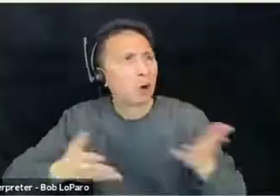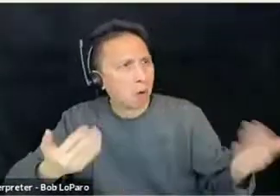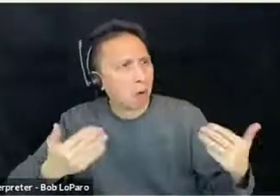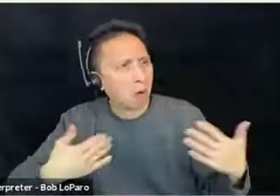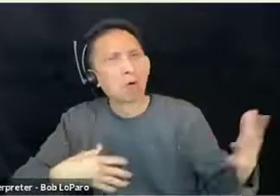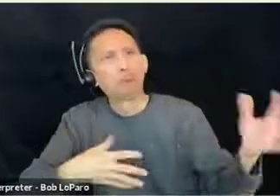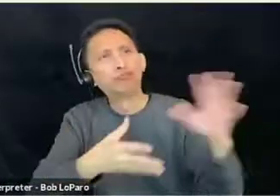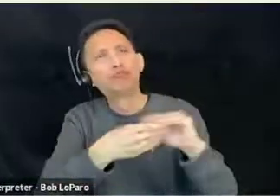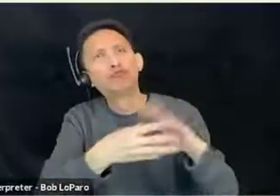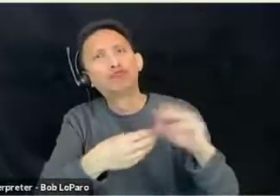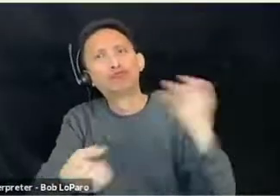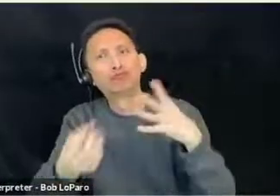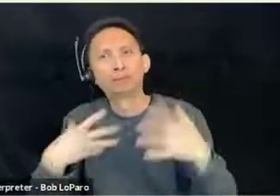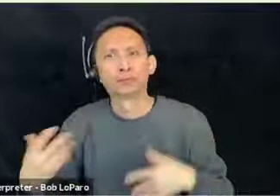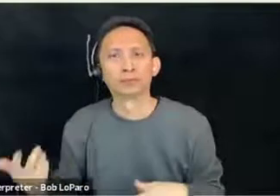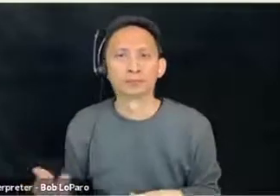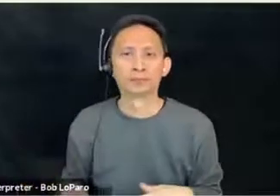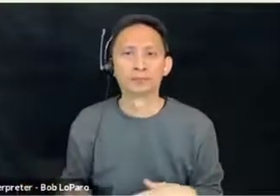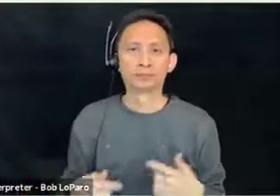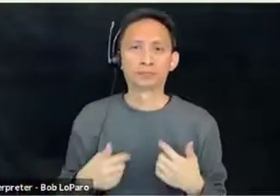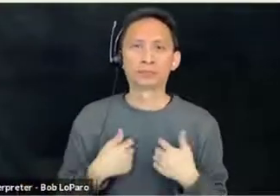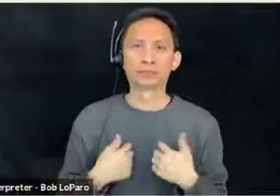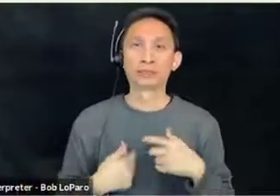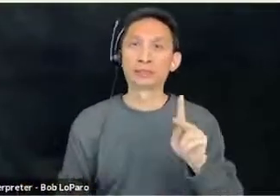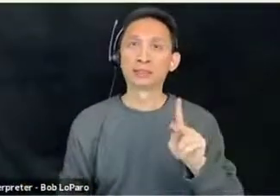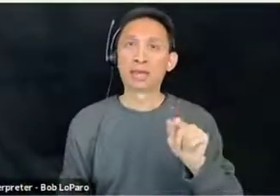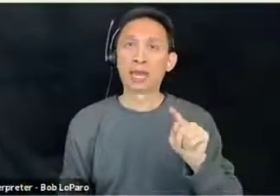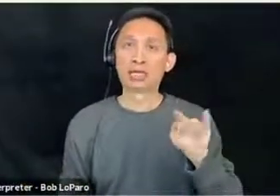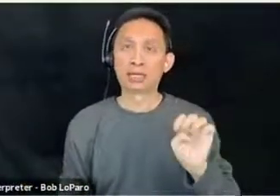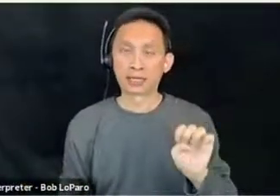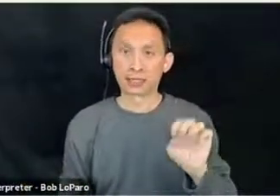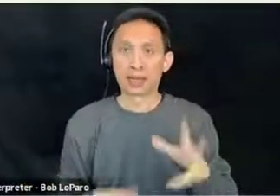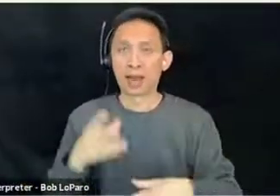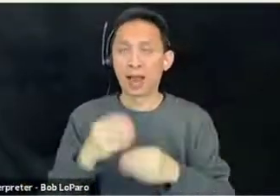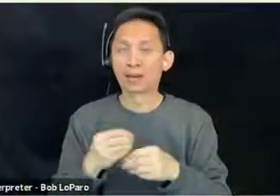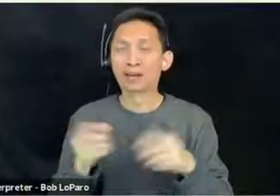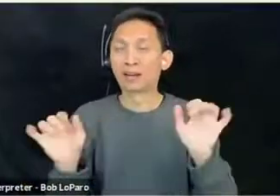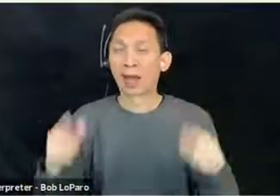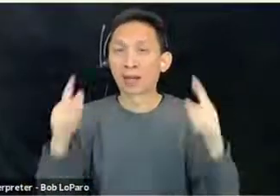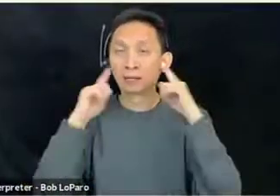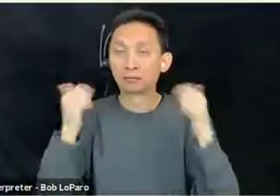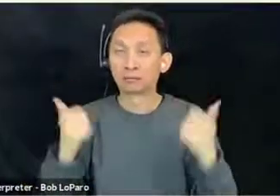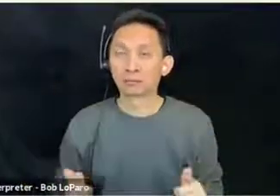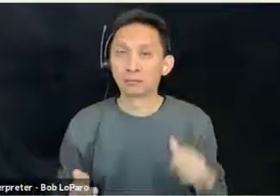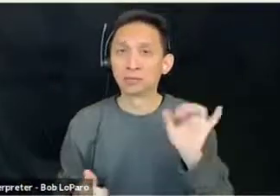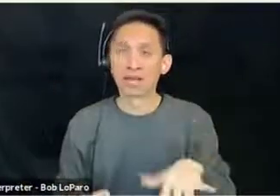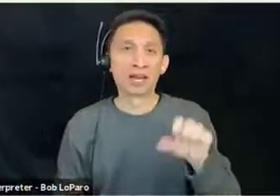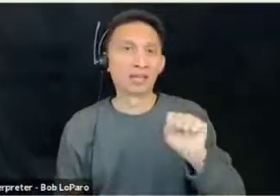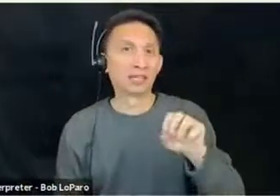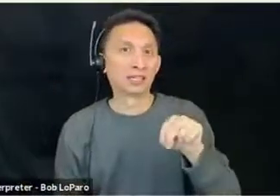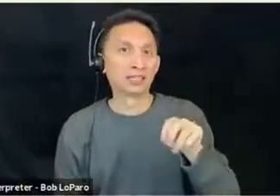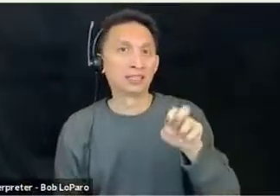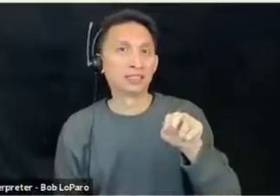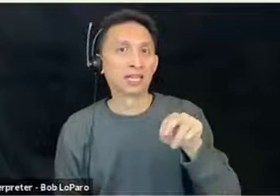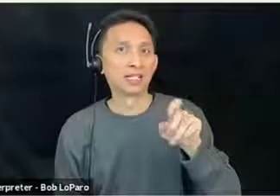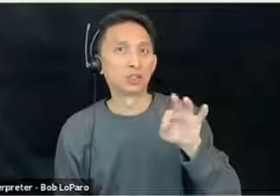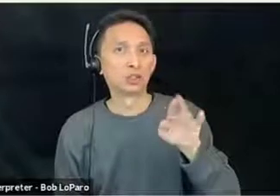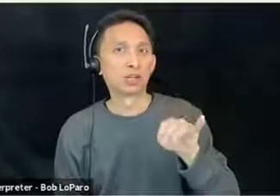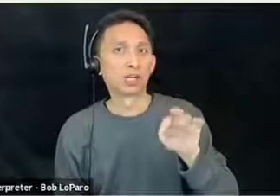[Katie] I'm gonna jump in and add just to quickly to that, sensorineural hearing loss, that a lot of our children are actually born hearing.